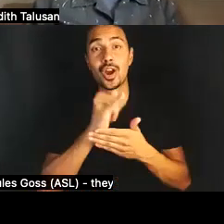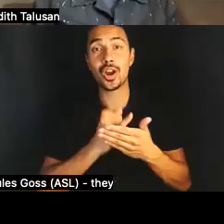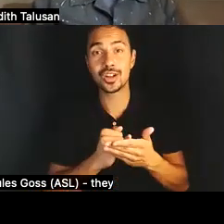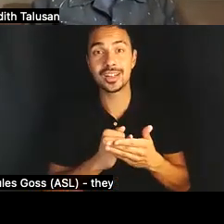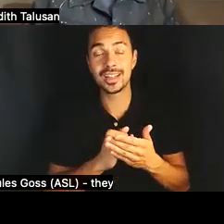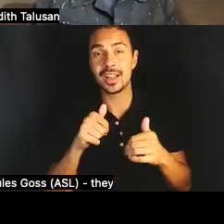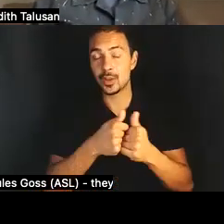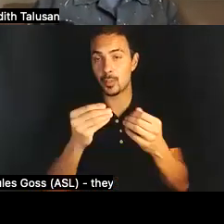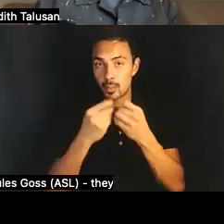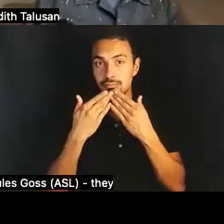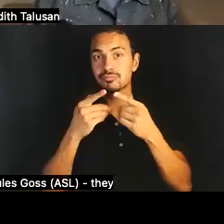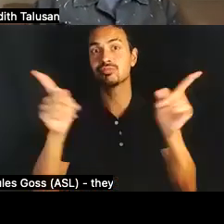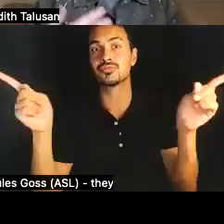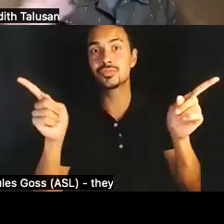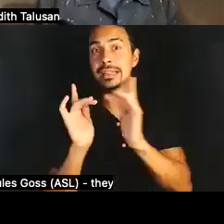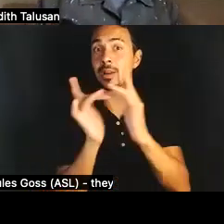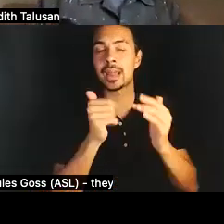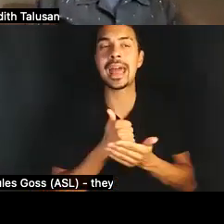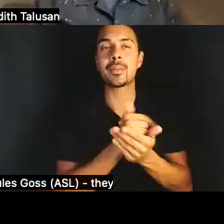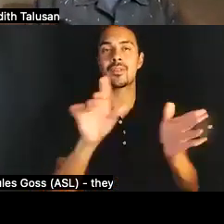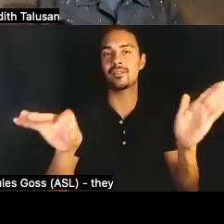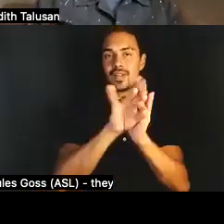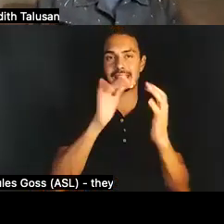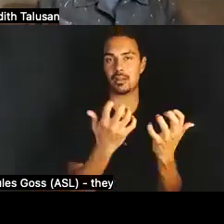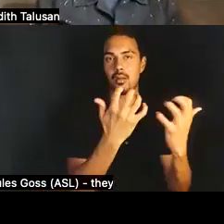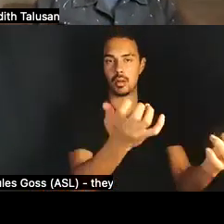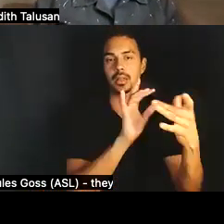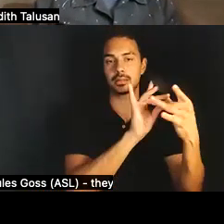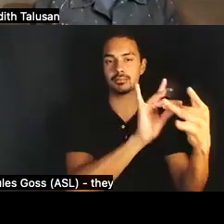and I am a believer that the better the art is, the more